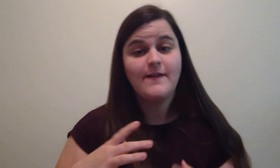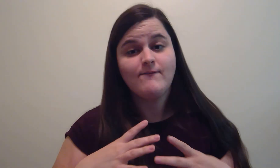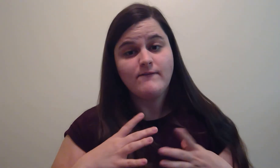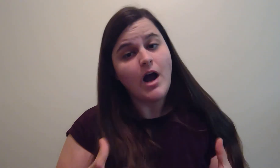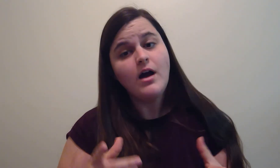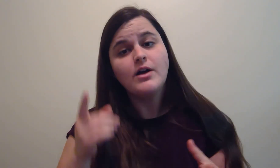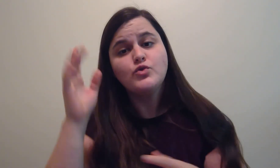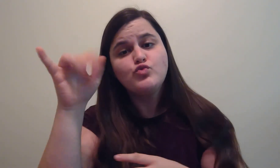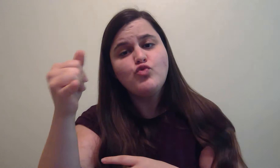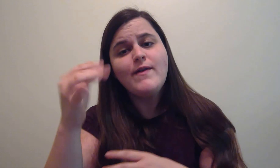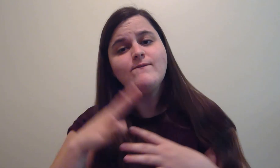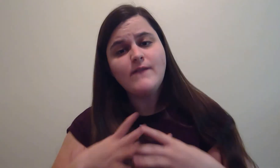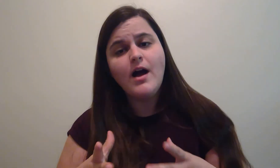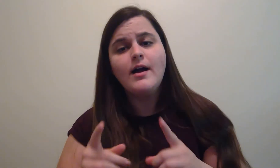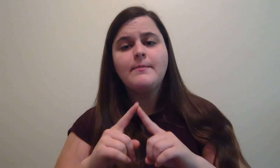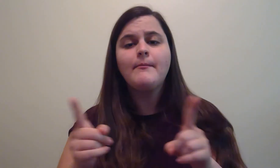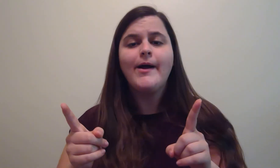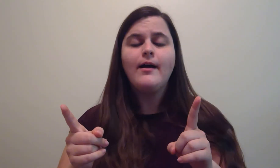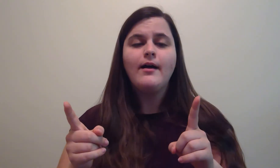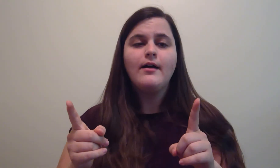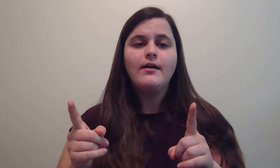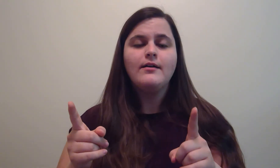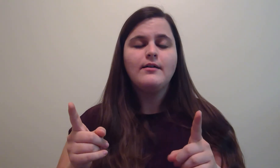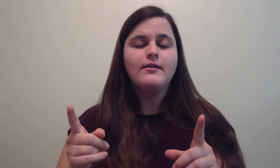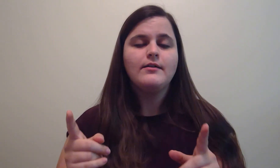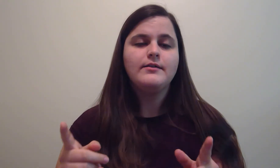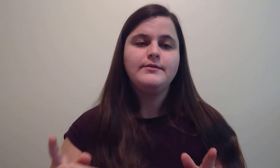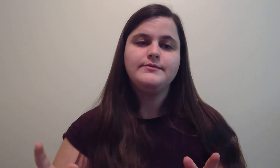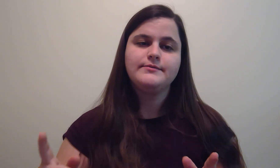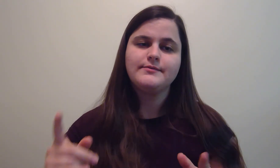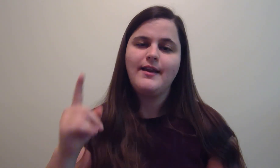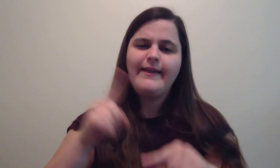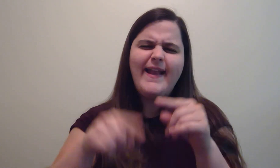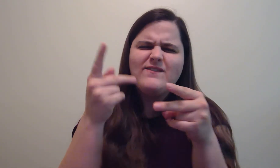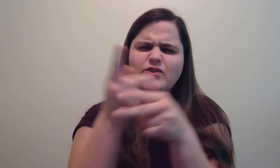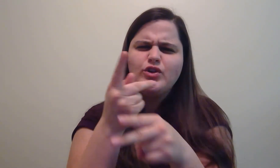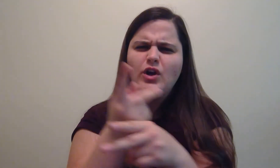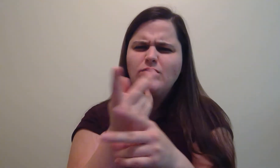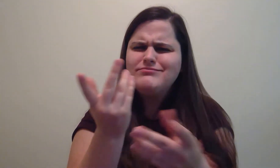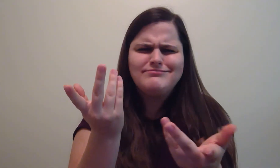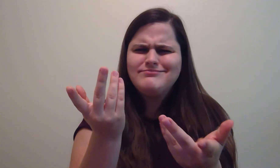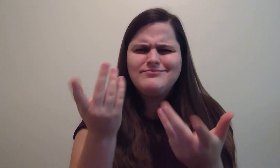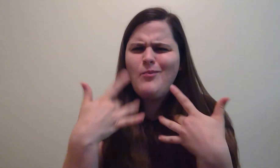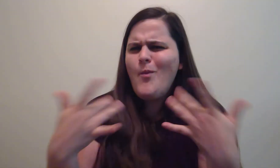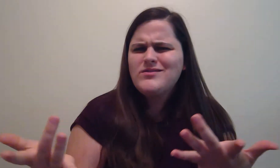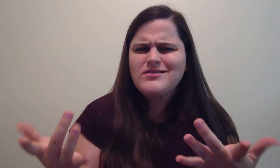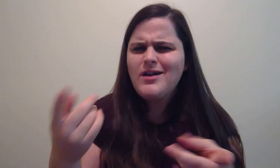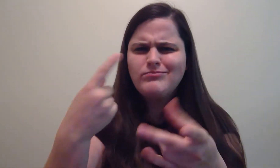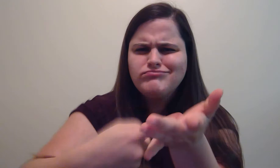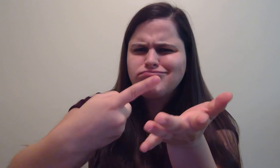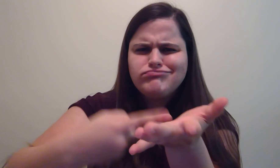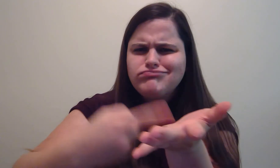She was fine but I couldn't figure out what they were all arguing about I talked up the hill,